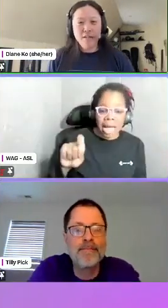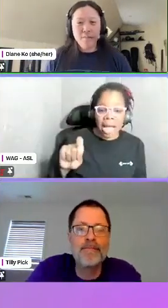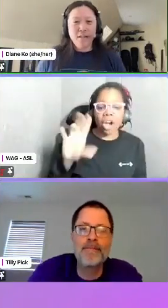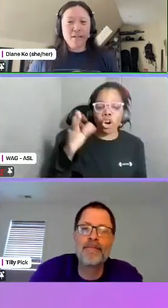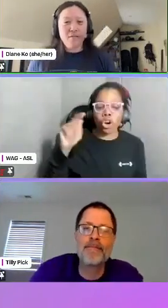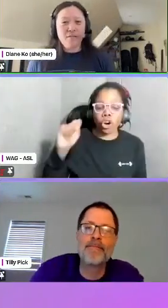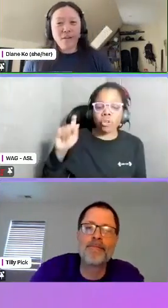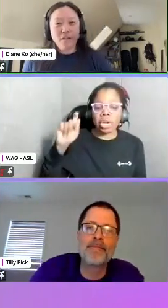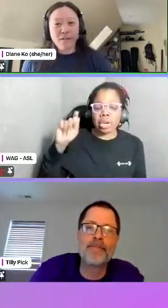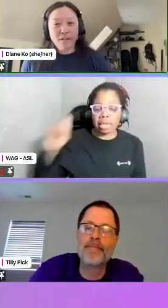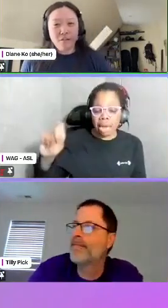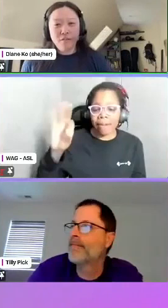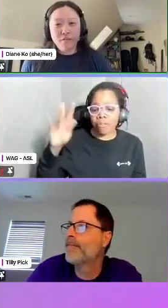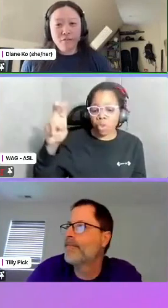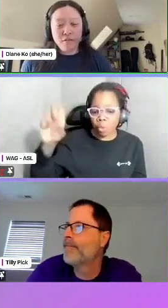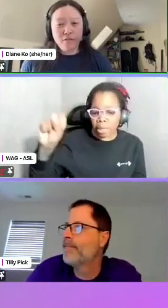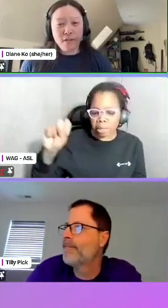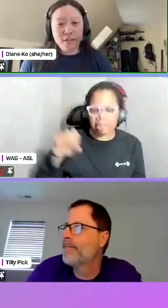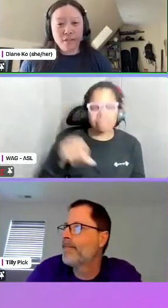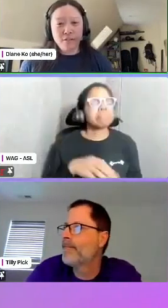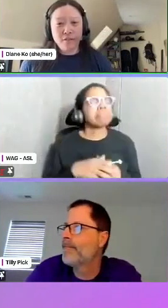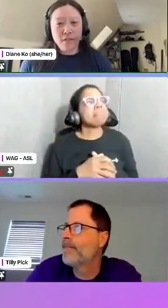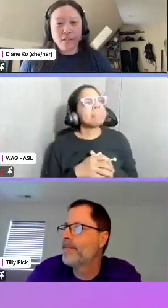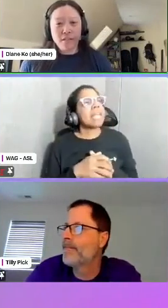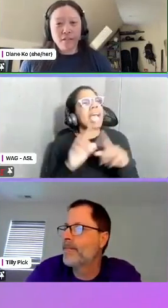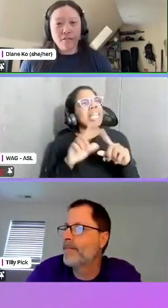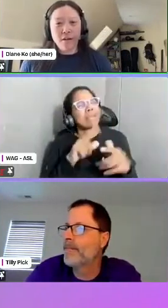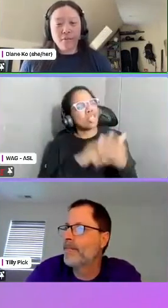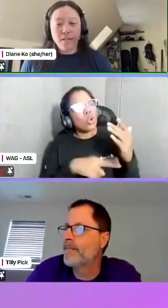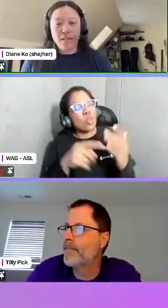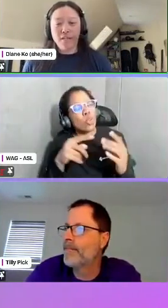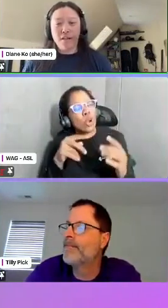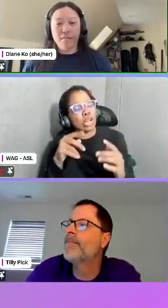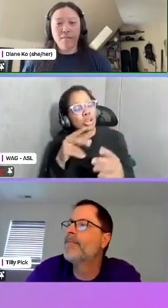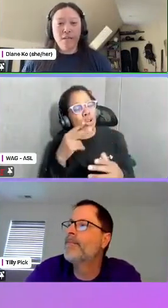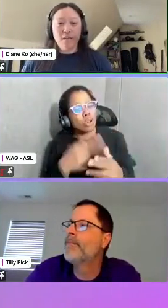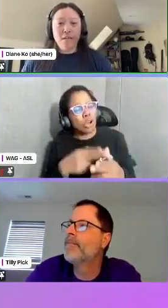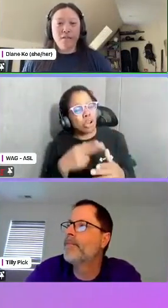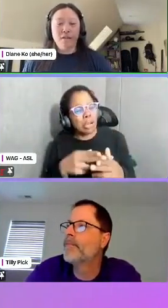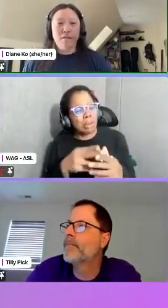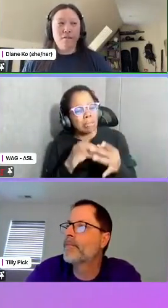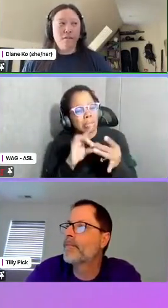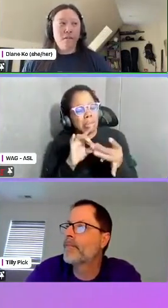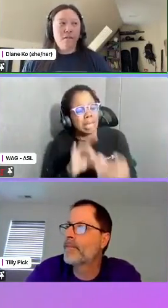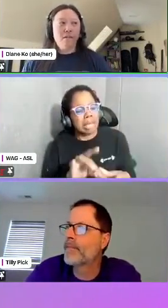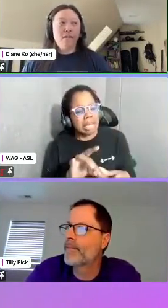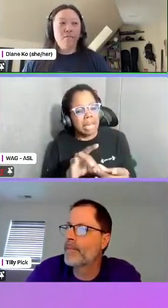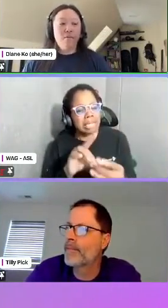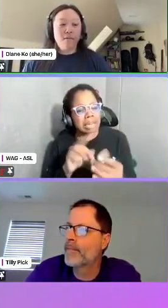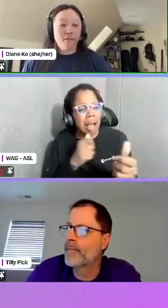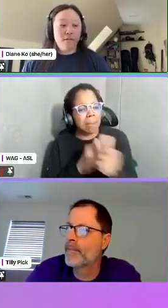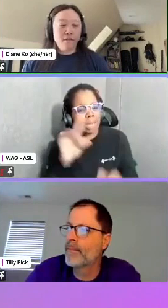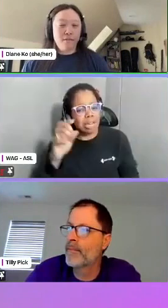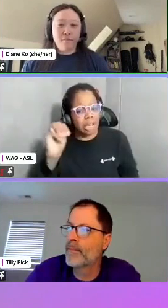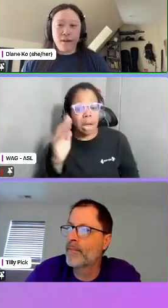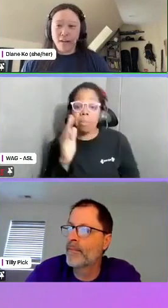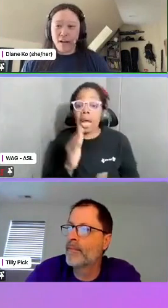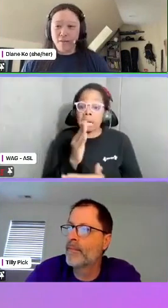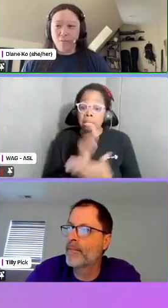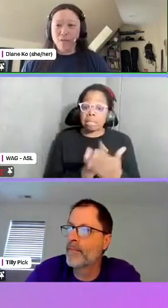loaded on the page period the downside is that you lose some of the default browser behaviors when you navigate. Like having focus automatically